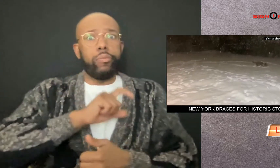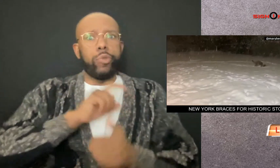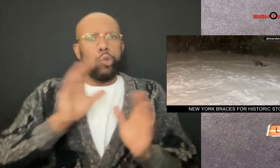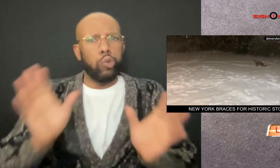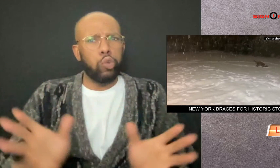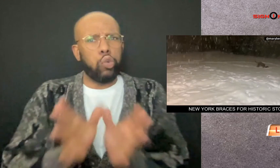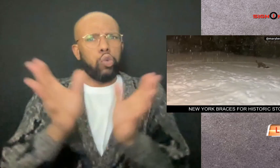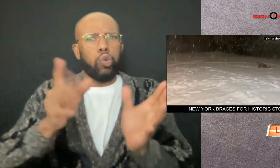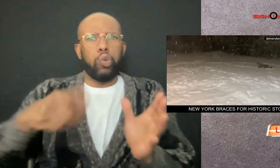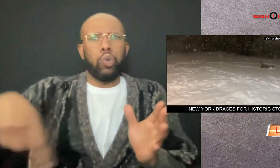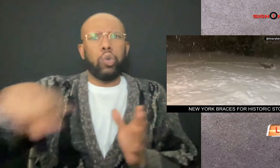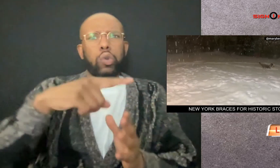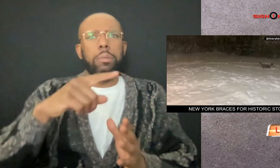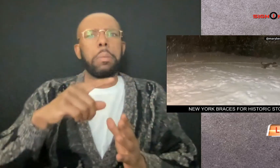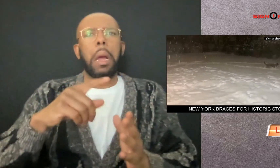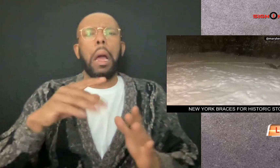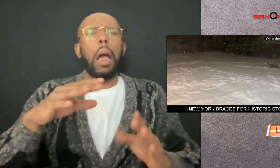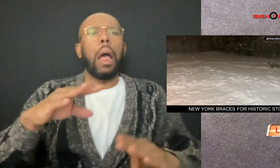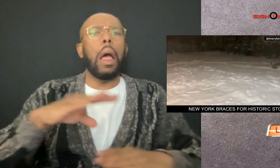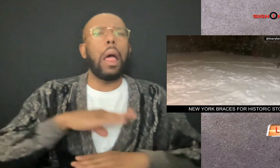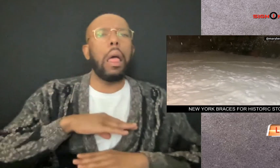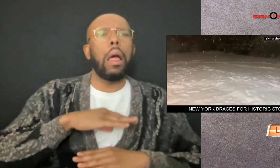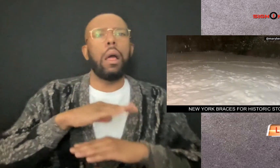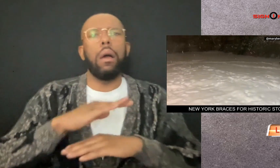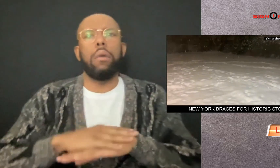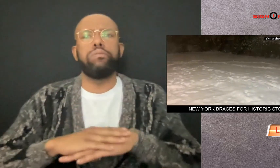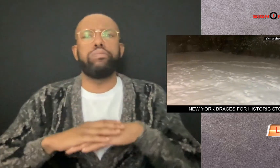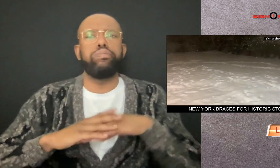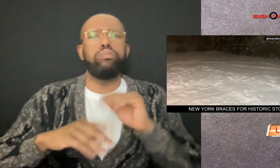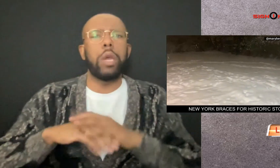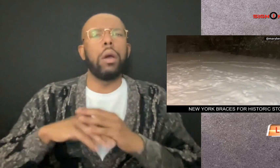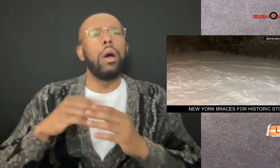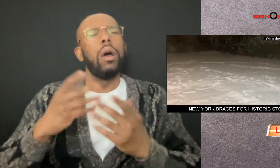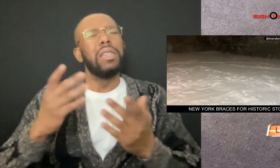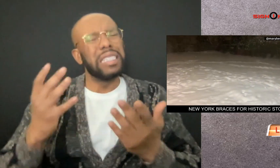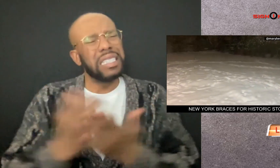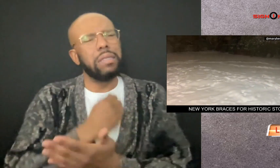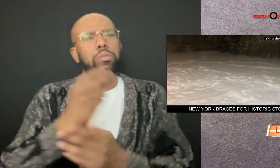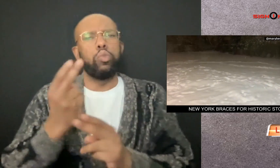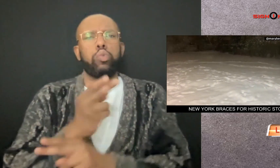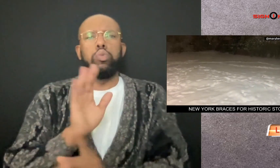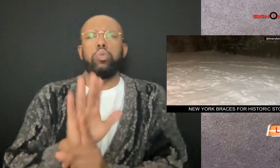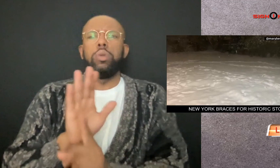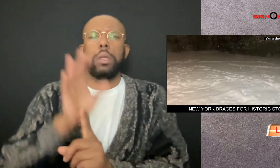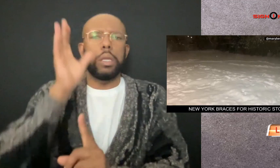but authorities are urging people not to get complacent and to use common sense